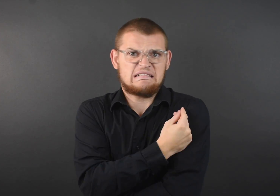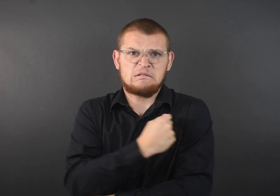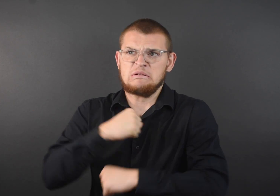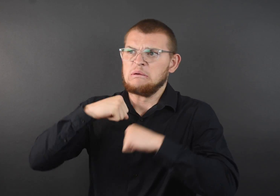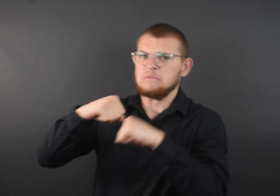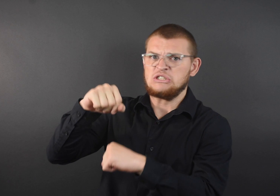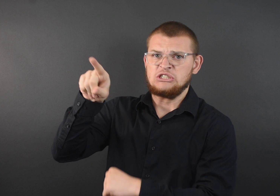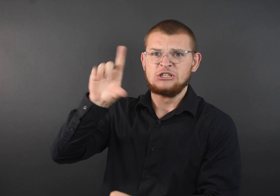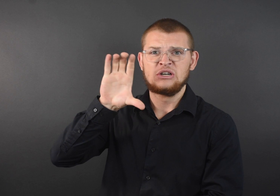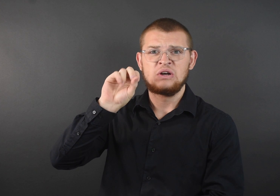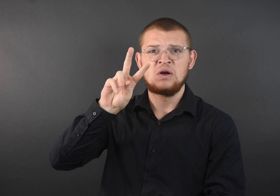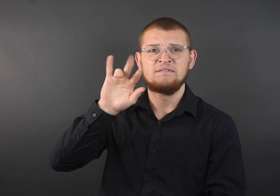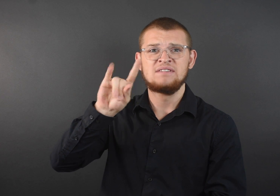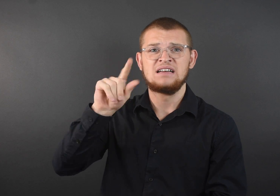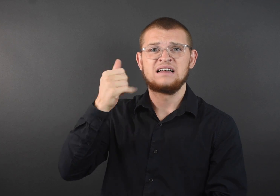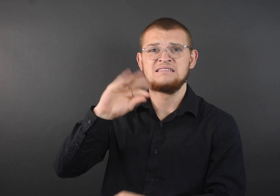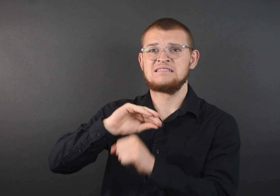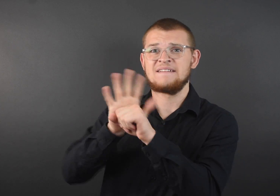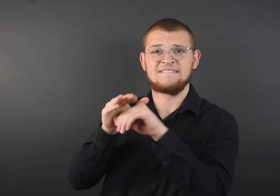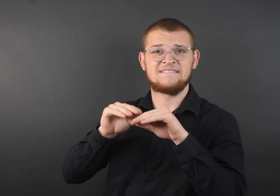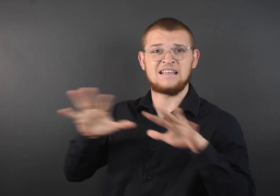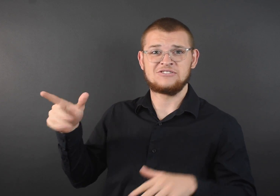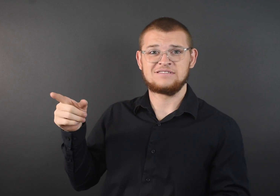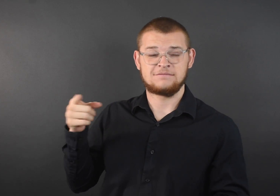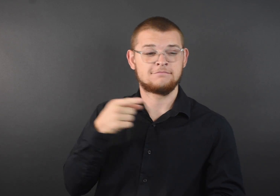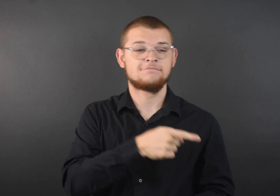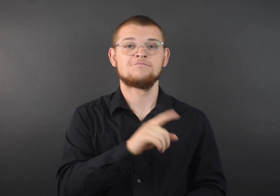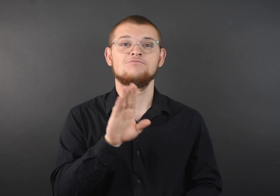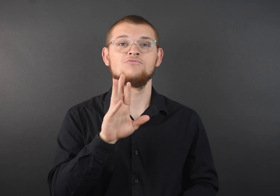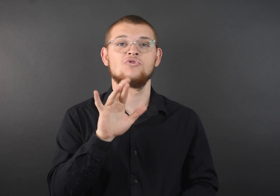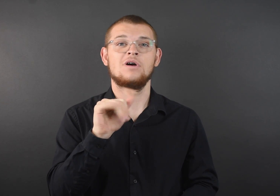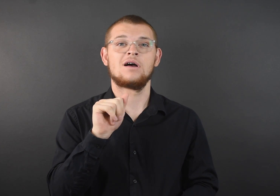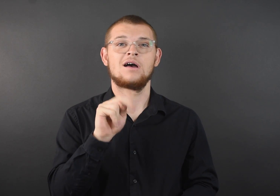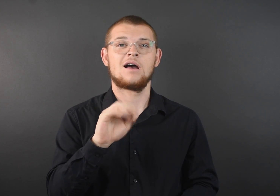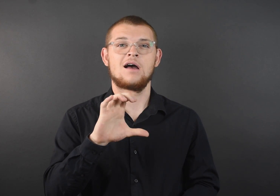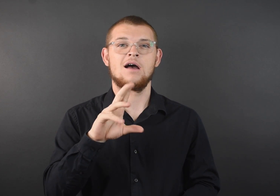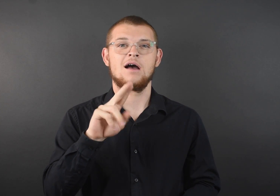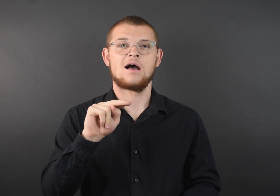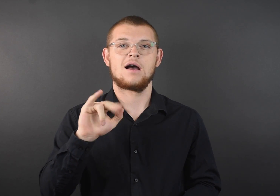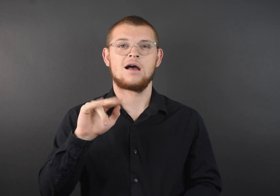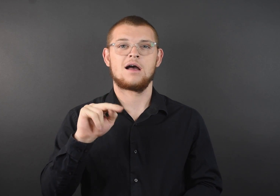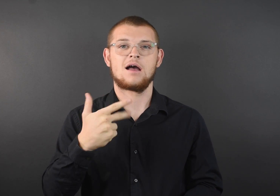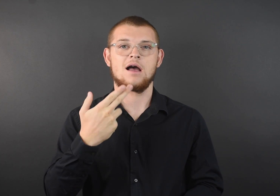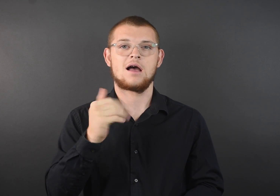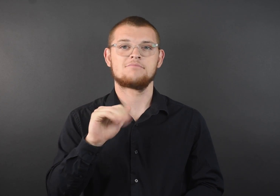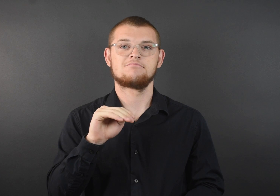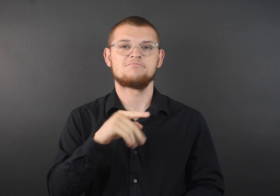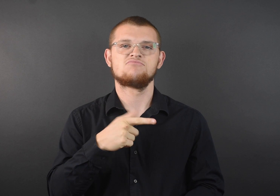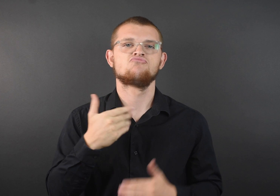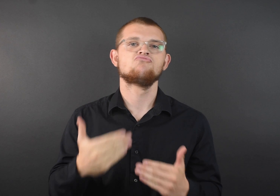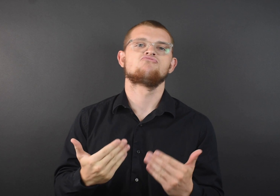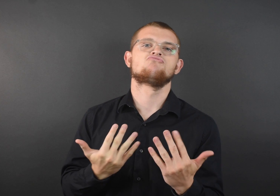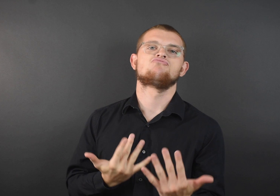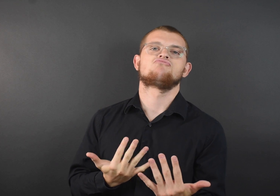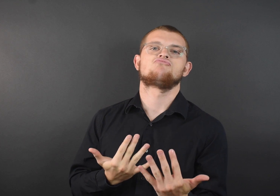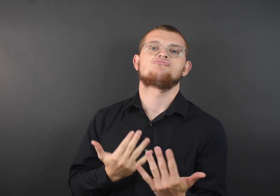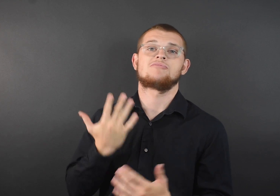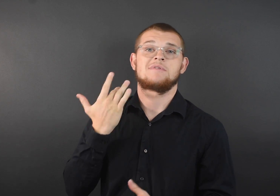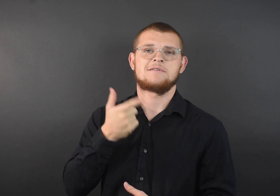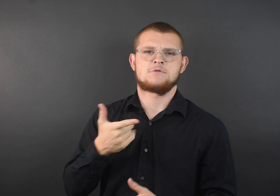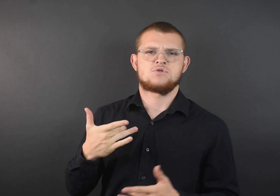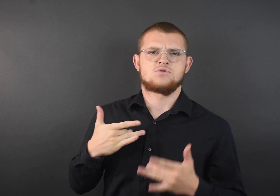Brian Cunningham waited.